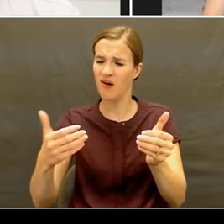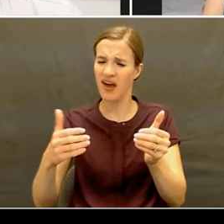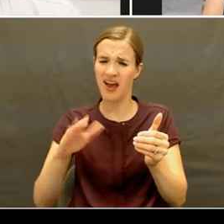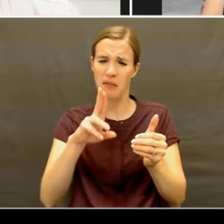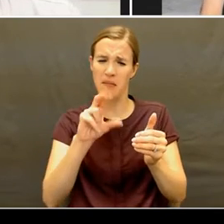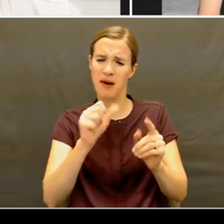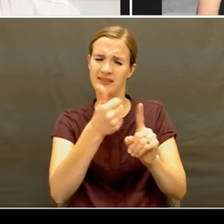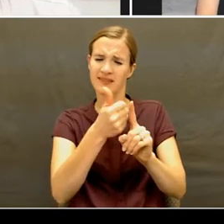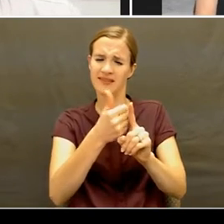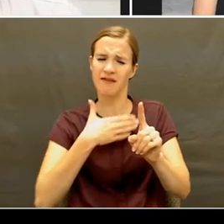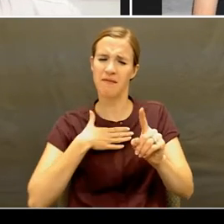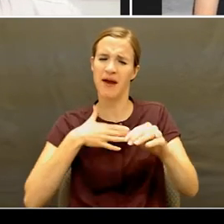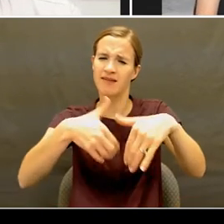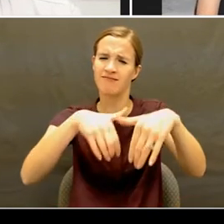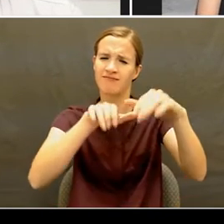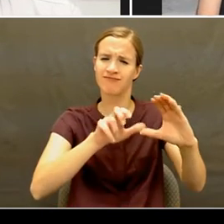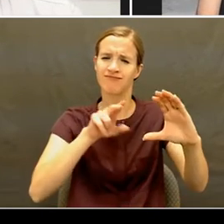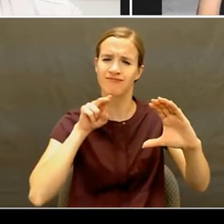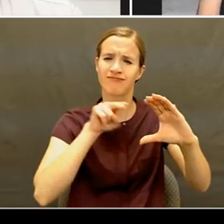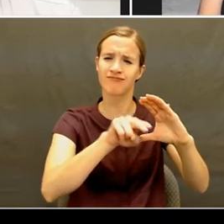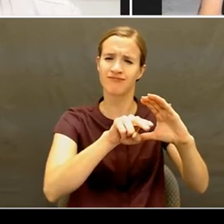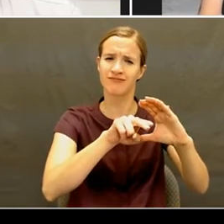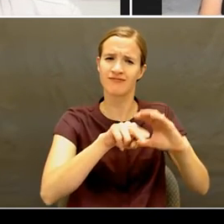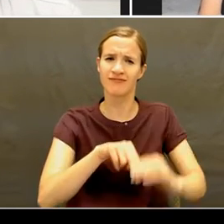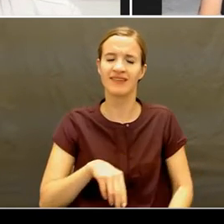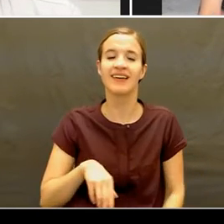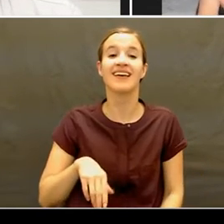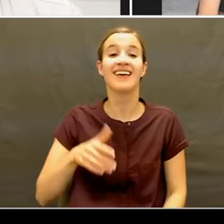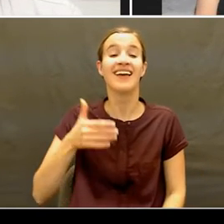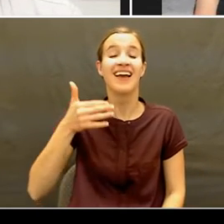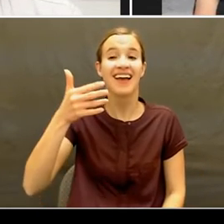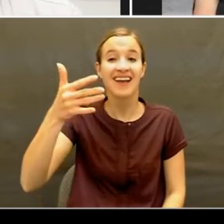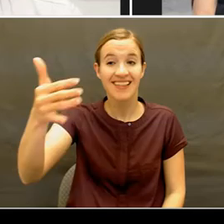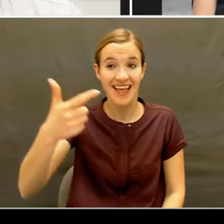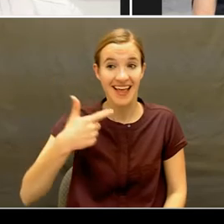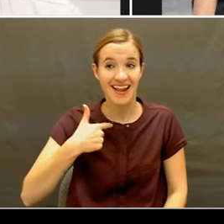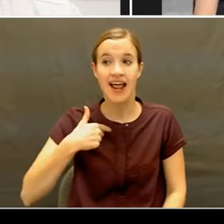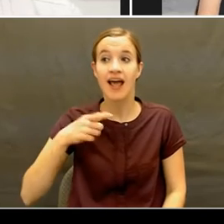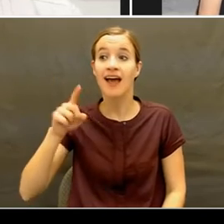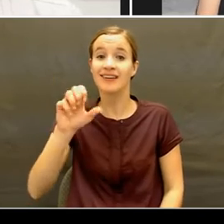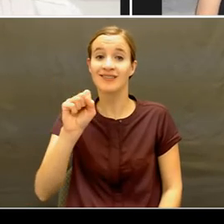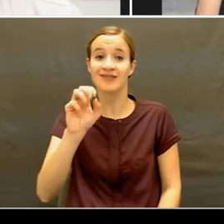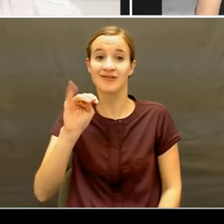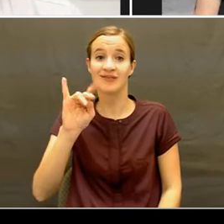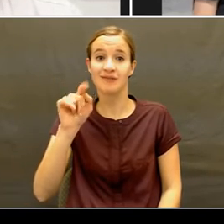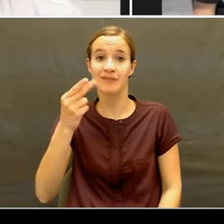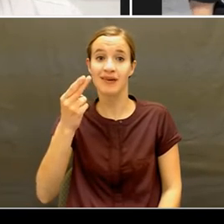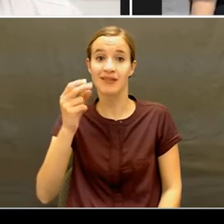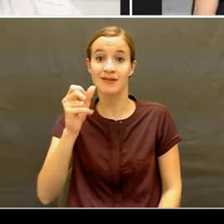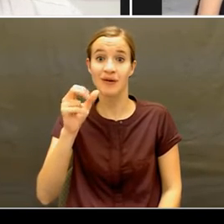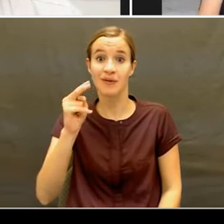Smithsonian called and said, "No, no, no, we want the bus afterwards." I'm sure it was a